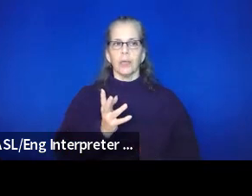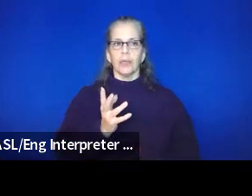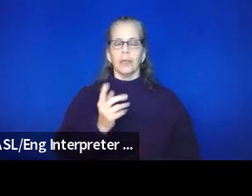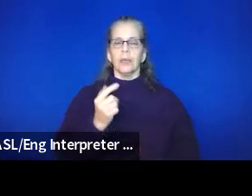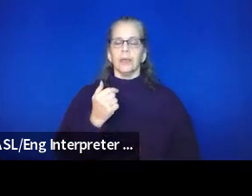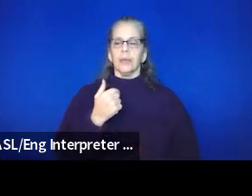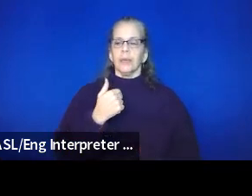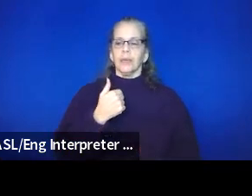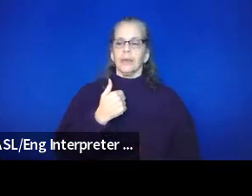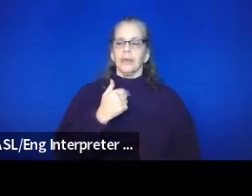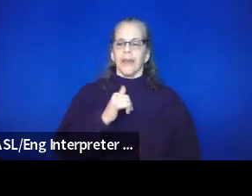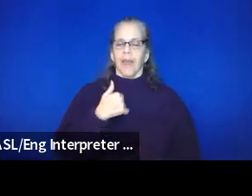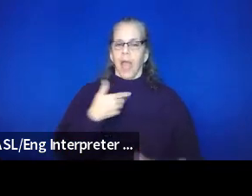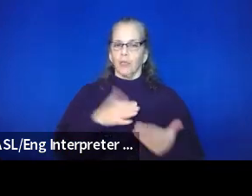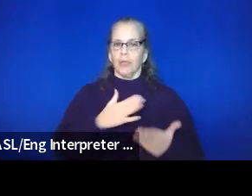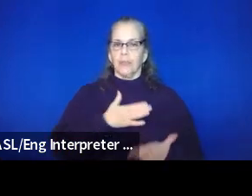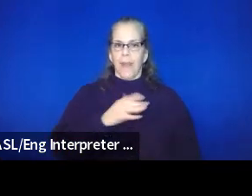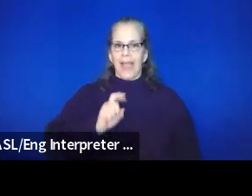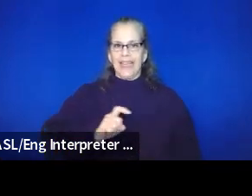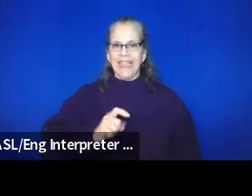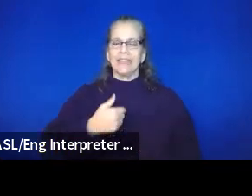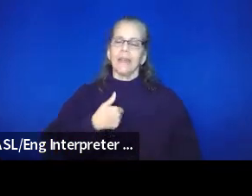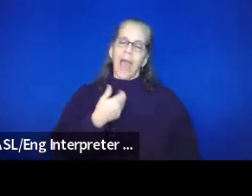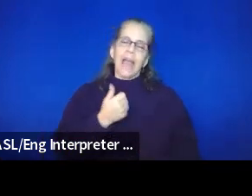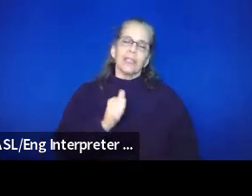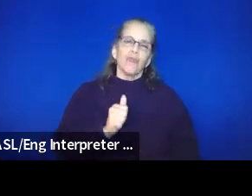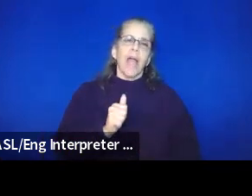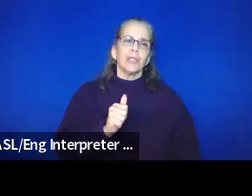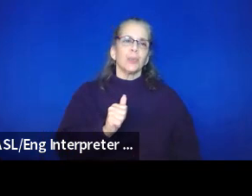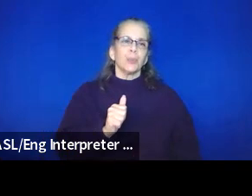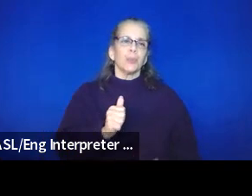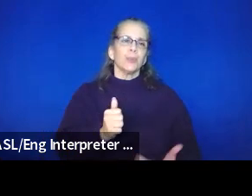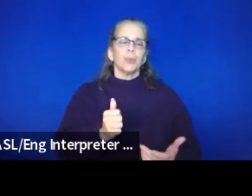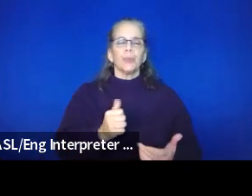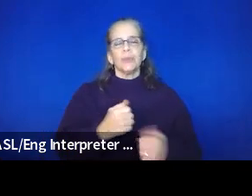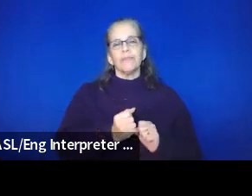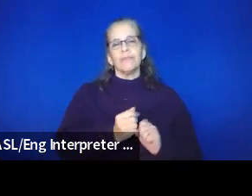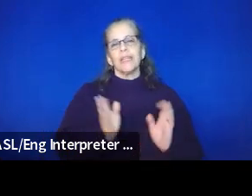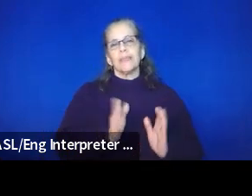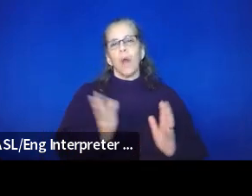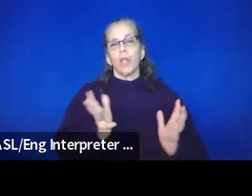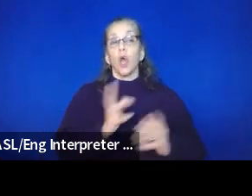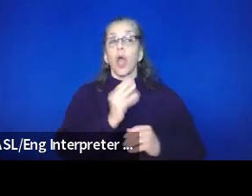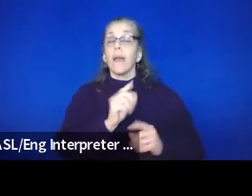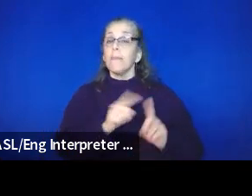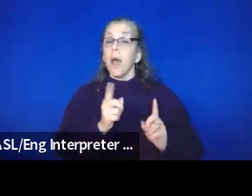making sure I engage in small talk and make other people feel included and ask them what they think. So...